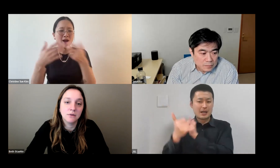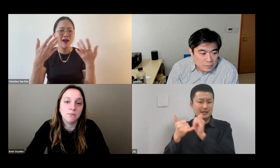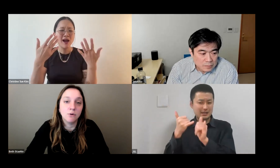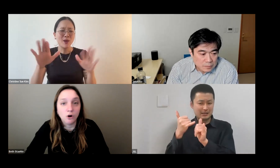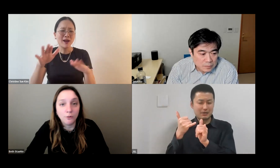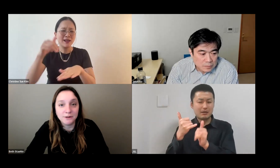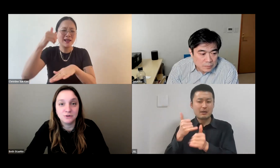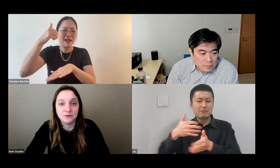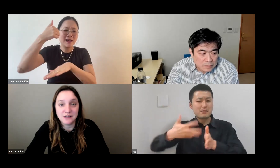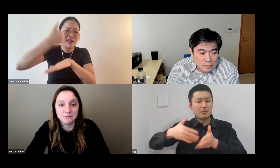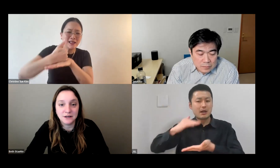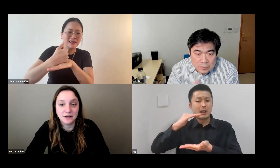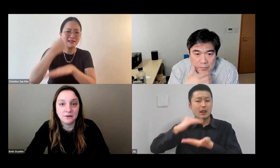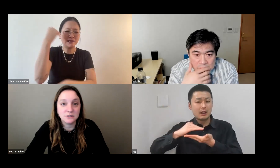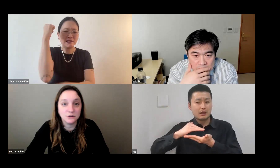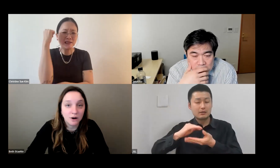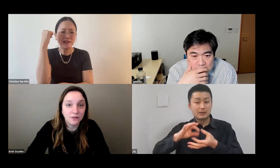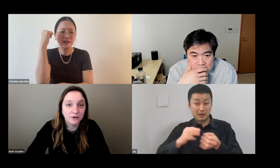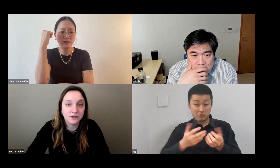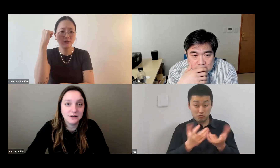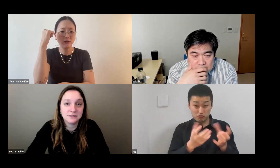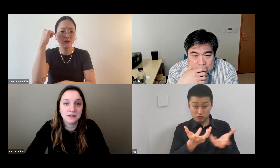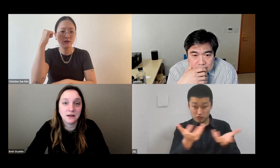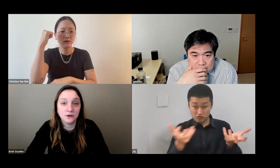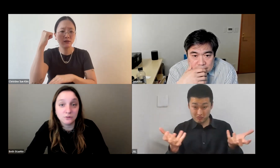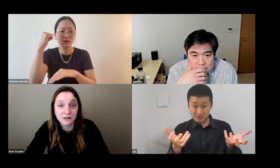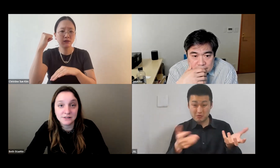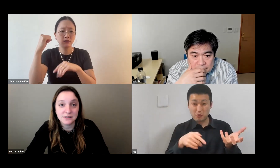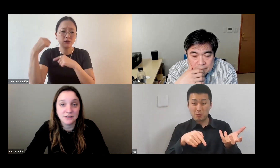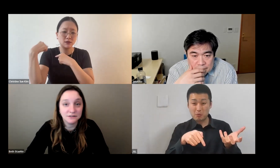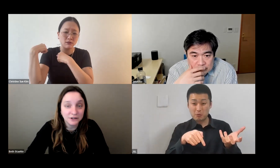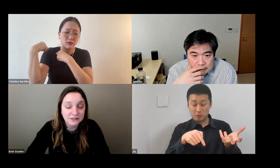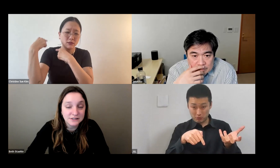more open to adapting to otherness and newness and difference,